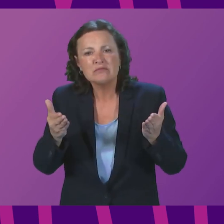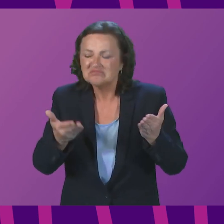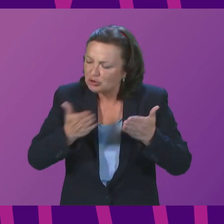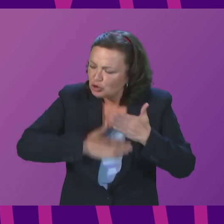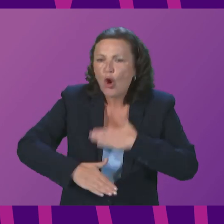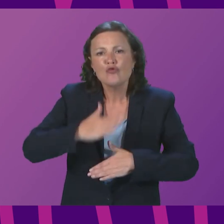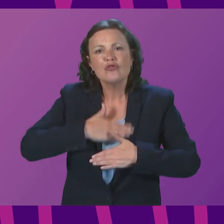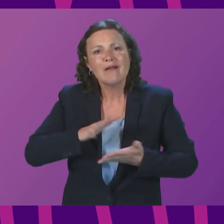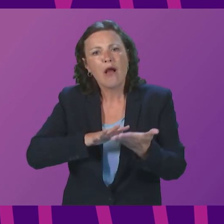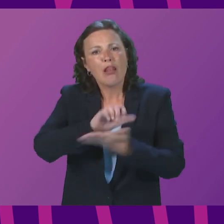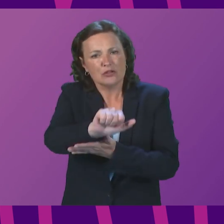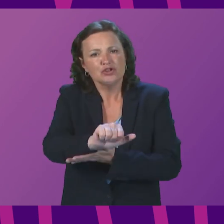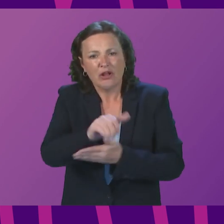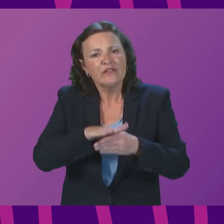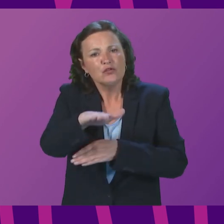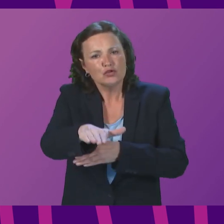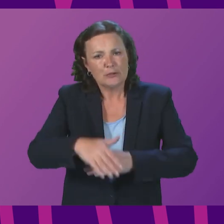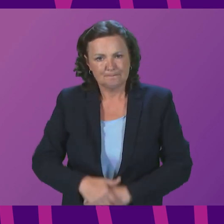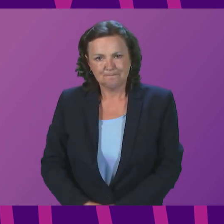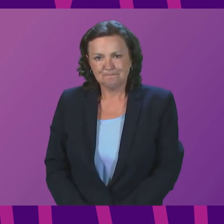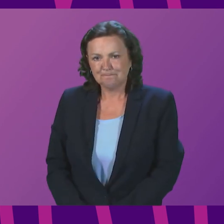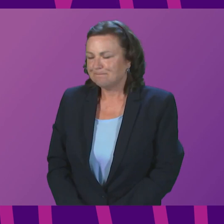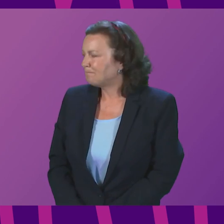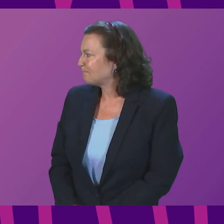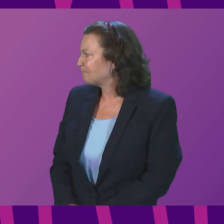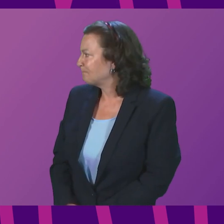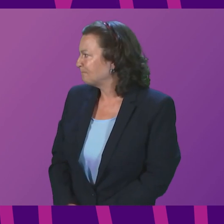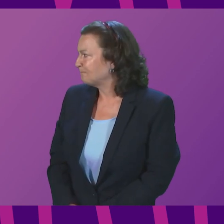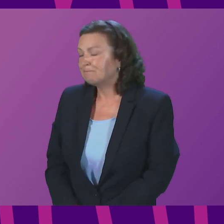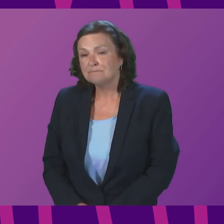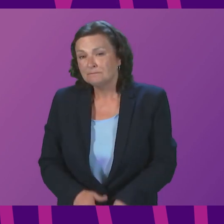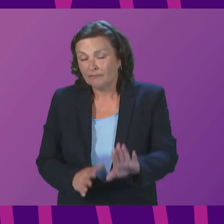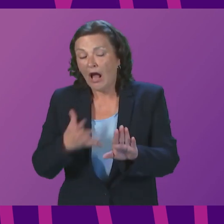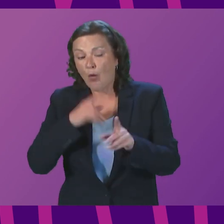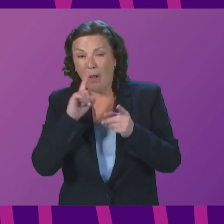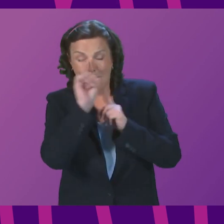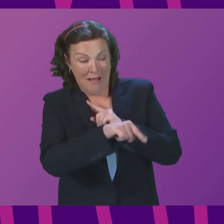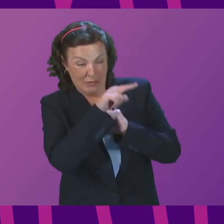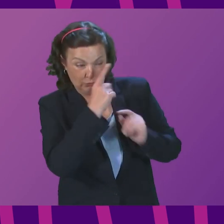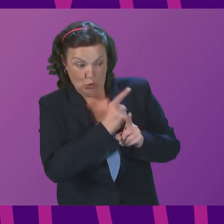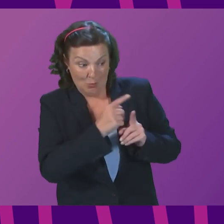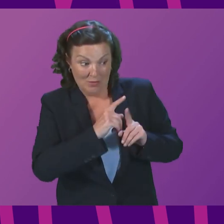Before I come back to the very serious issue that has been raised, I acknowledge that recruitment